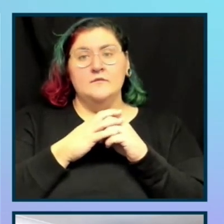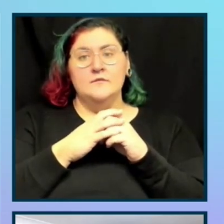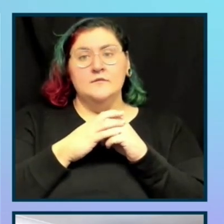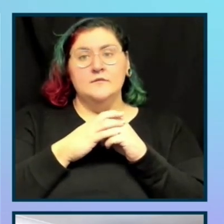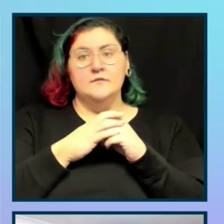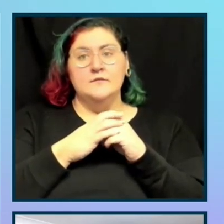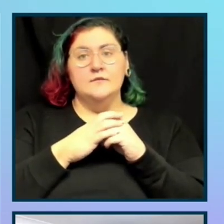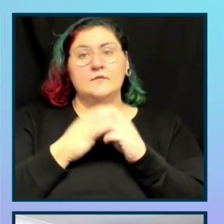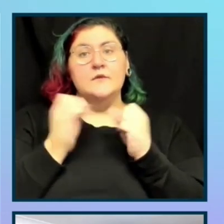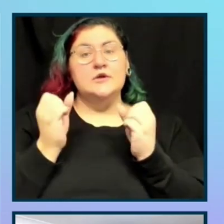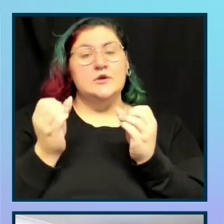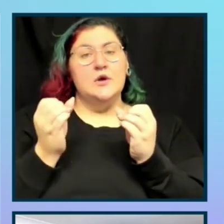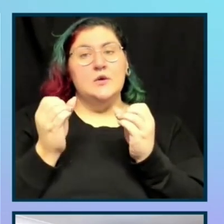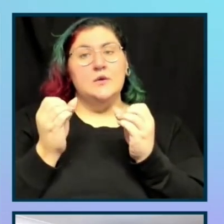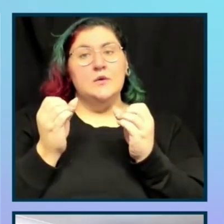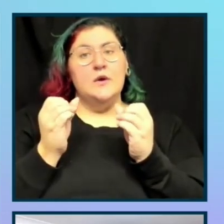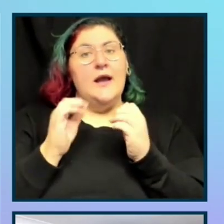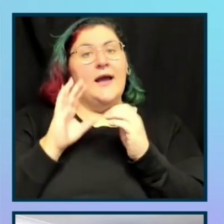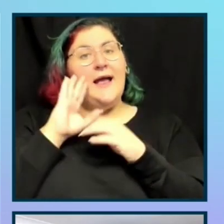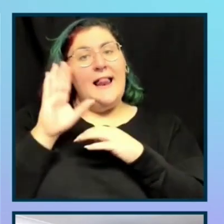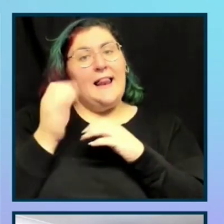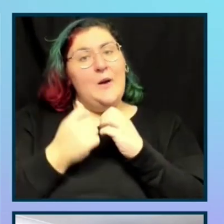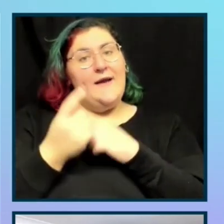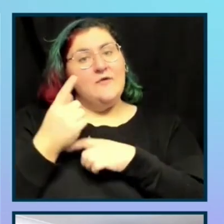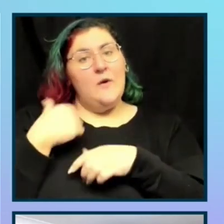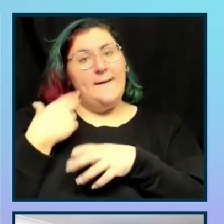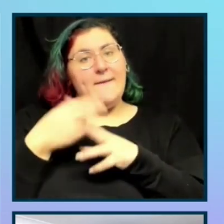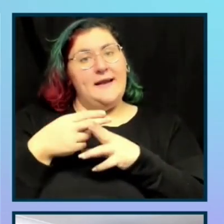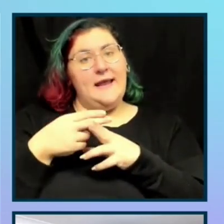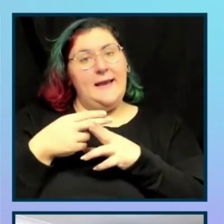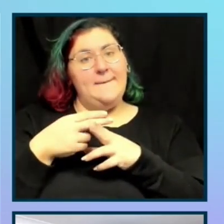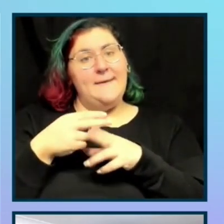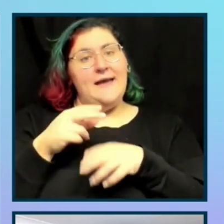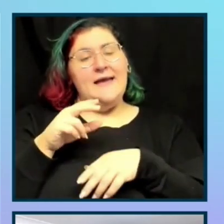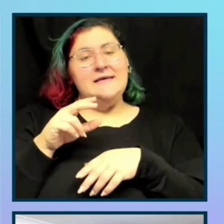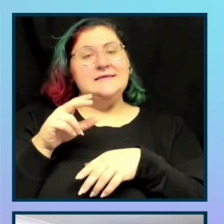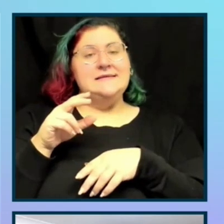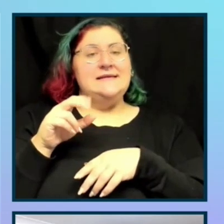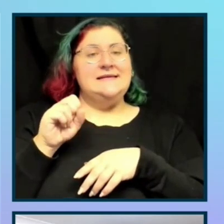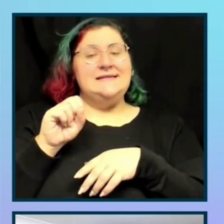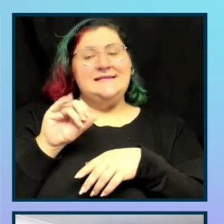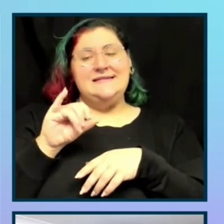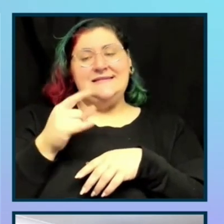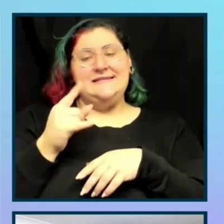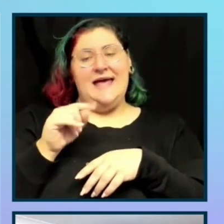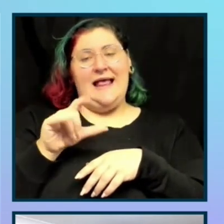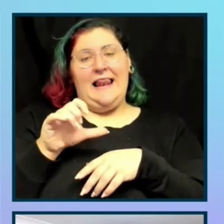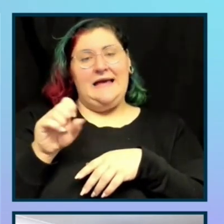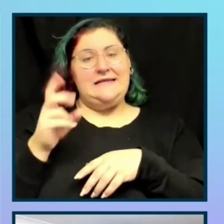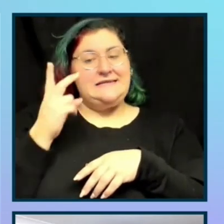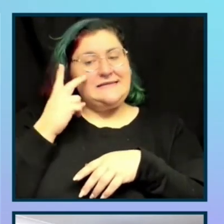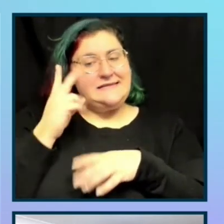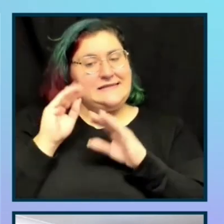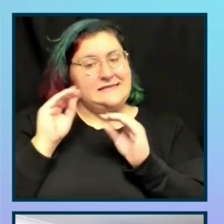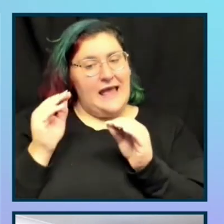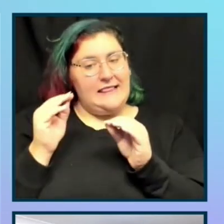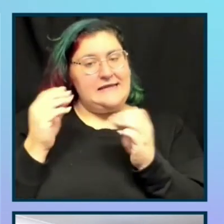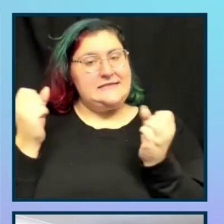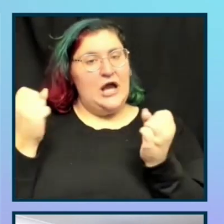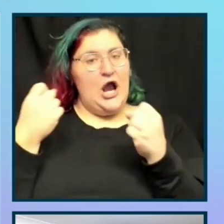So, hello everyone? I am Sightless Kombat, and welcome to Sea Of Thieves From Land Lubber To Pirate Legend.